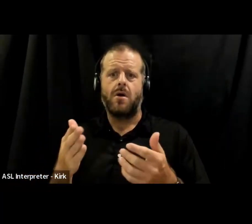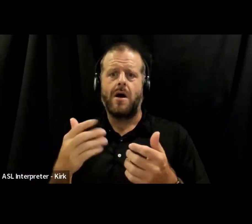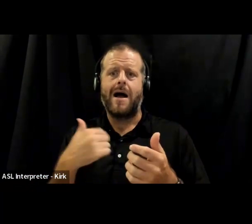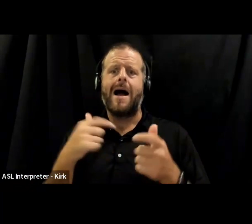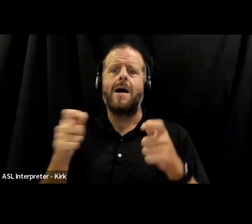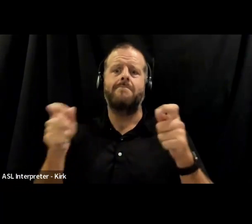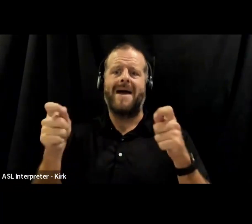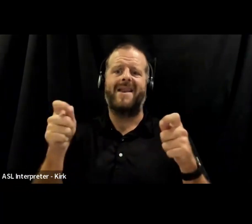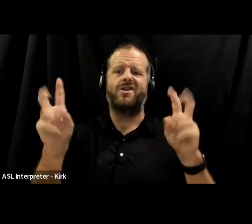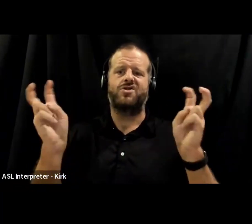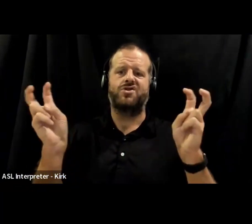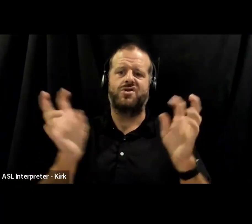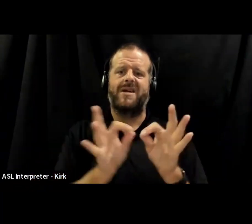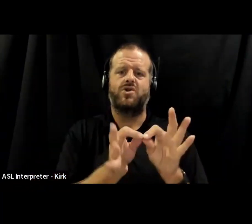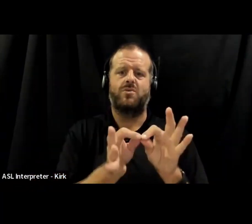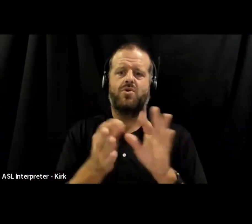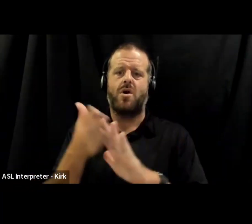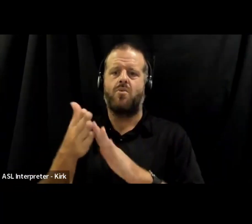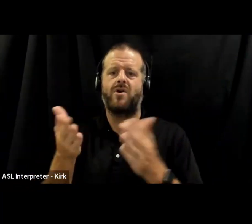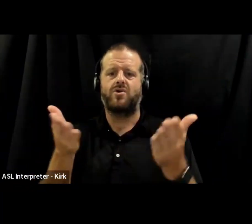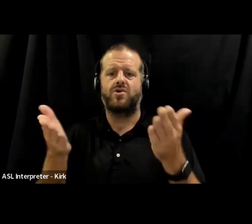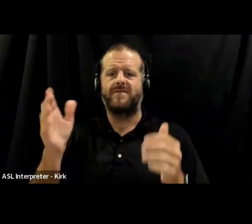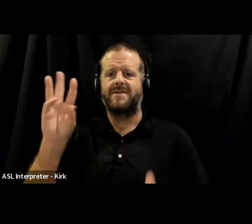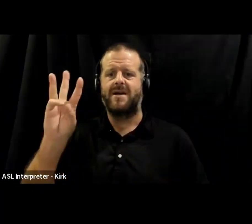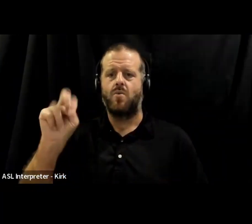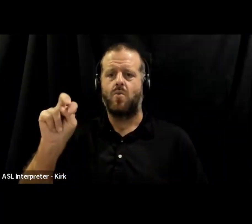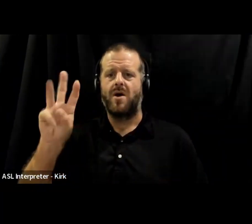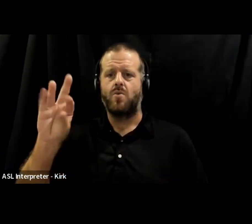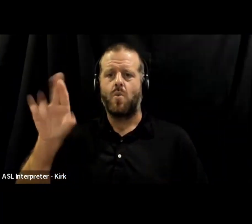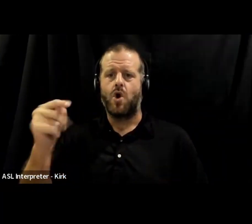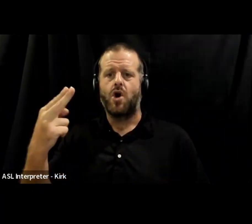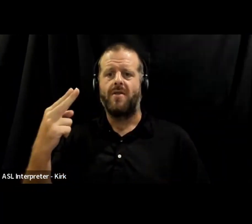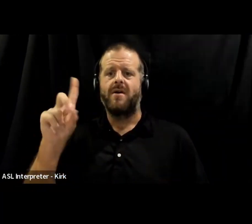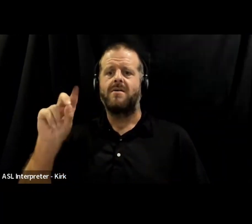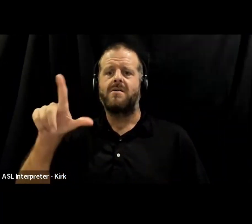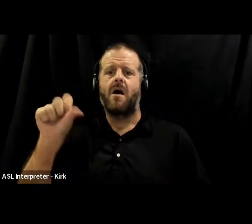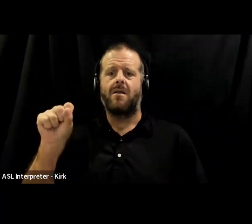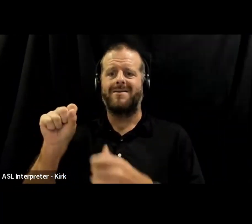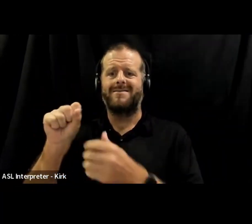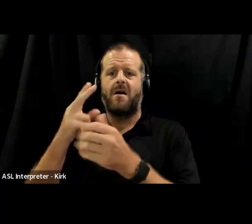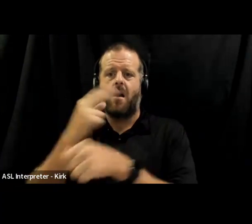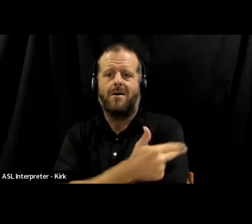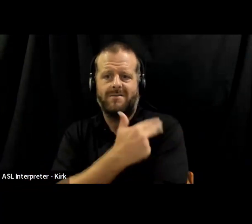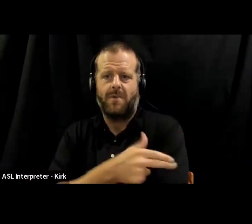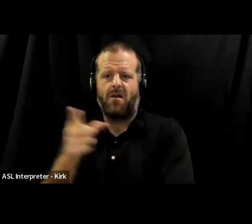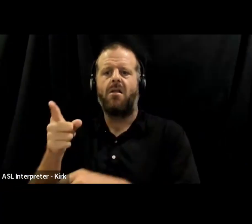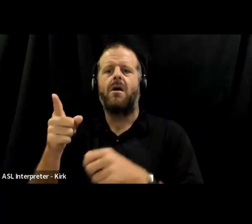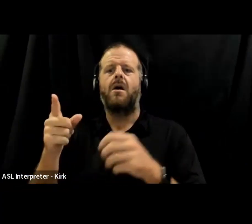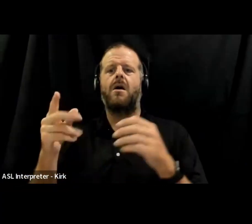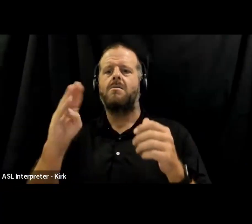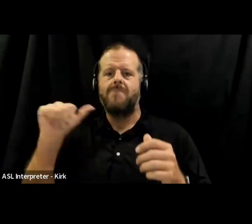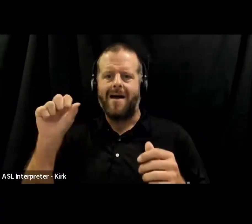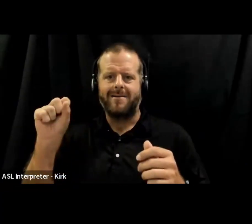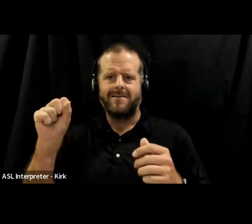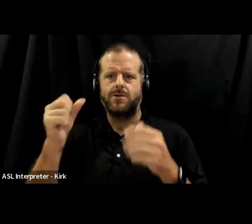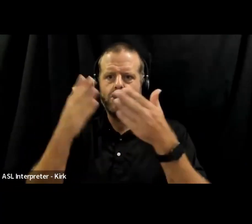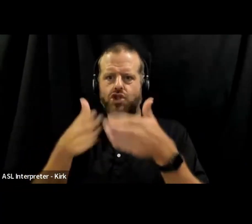and operator services at Wentworth Douglas Hospital, a Mass General Brigham subsidiary.